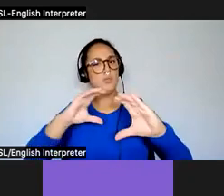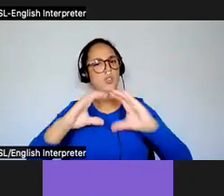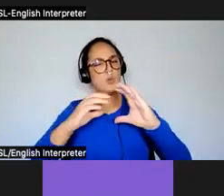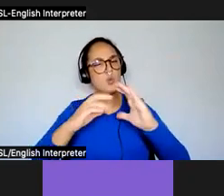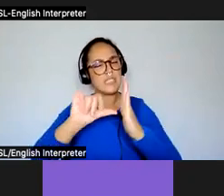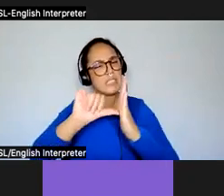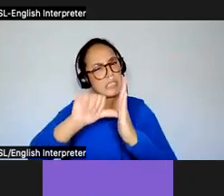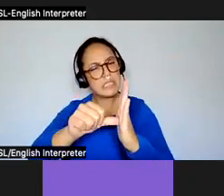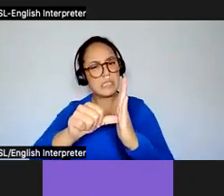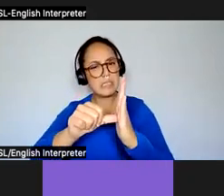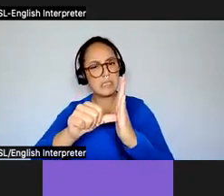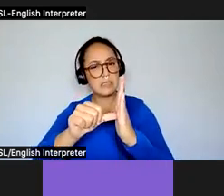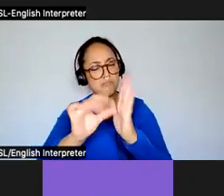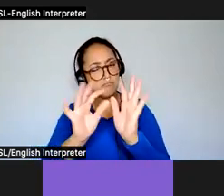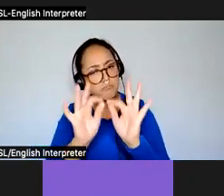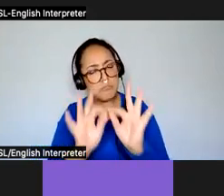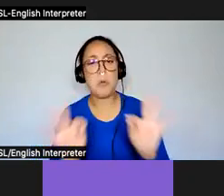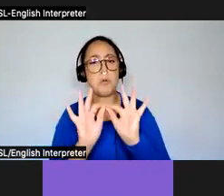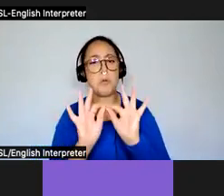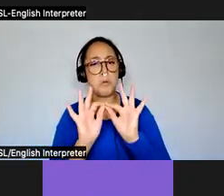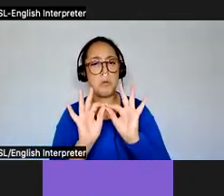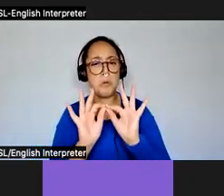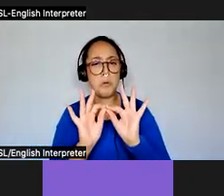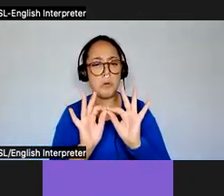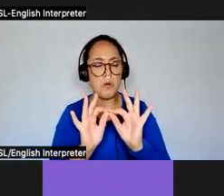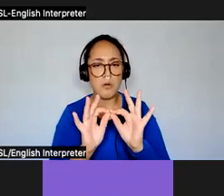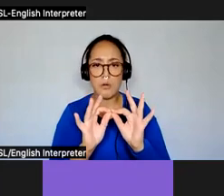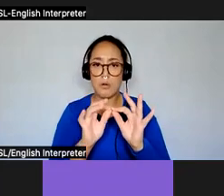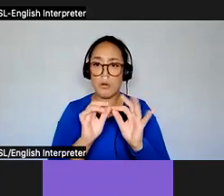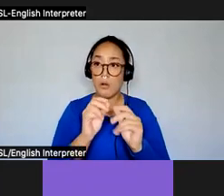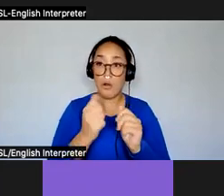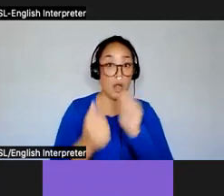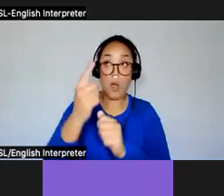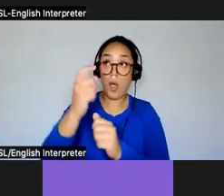I mean, like to stress that, so that anybody who receives this grant knows kind of what